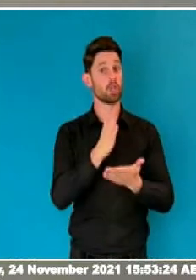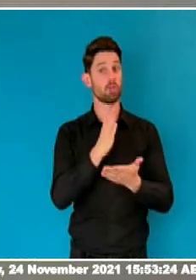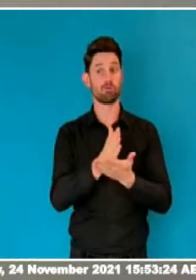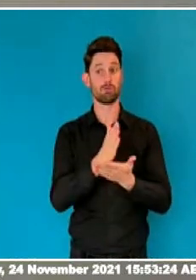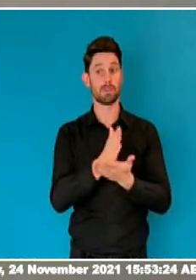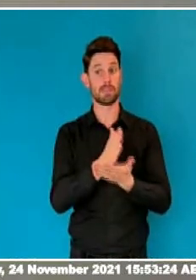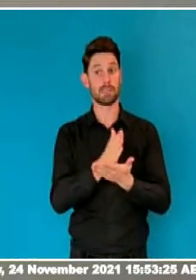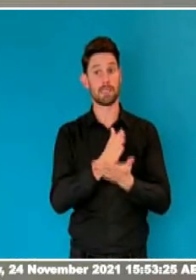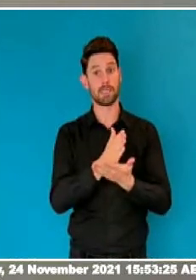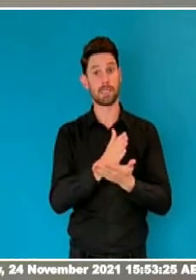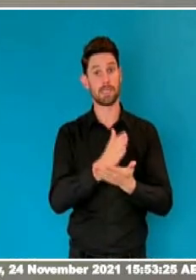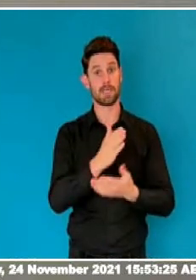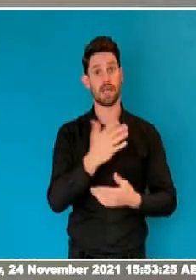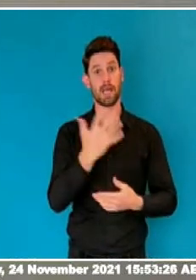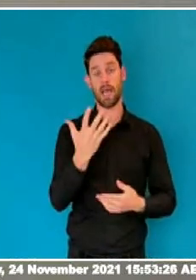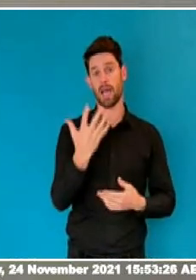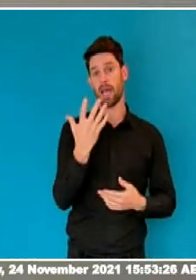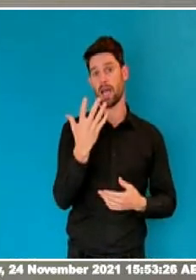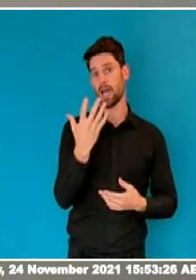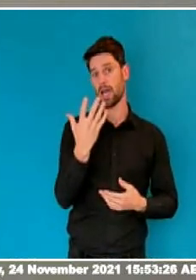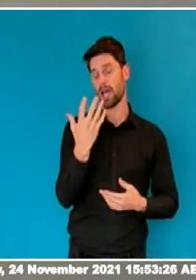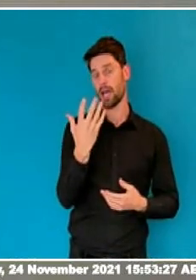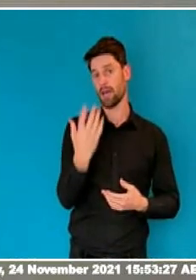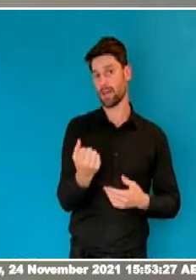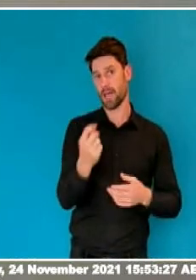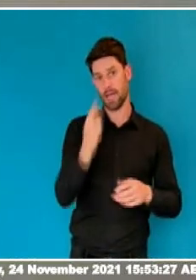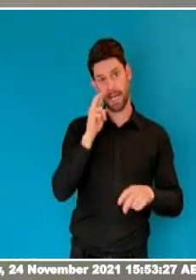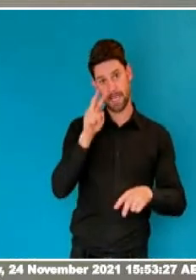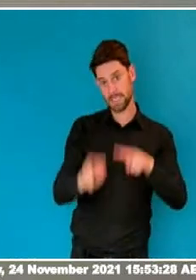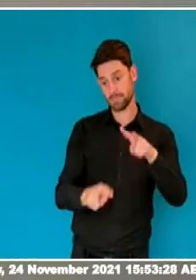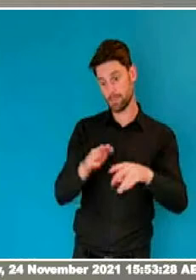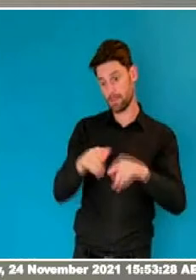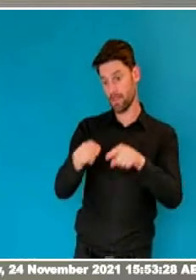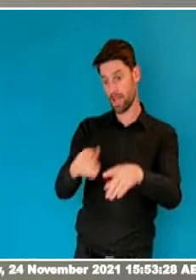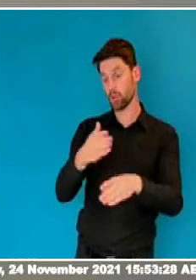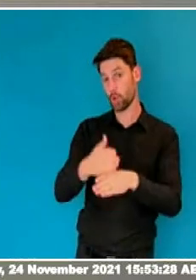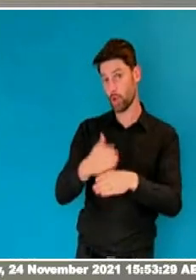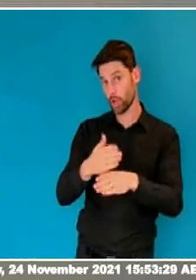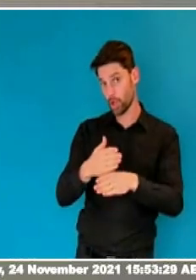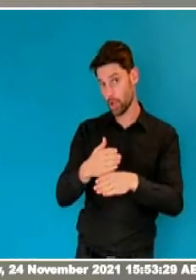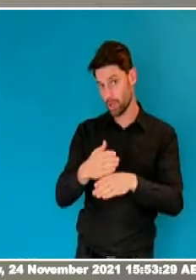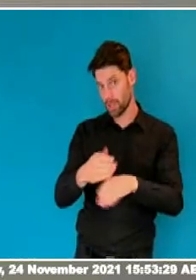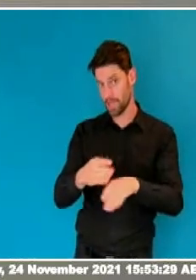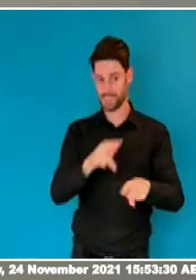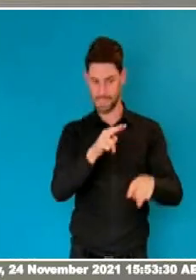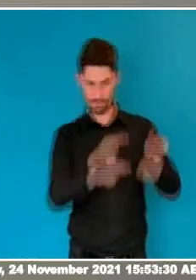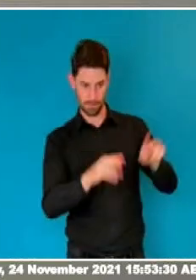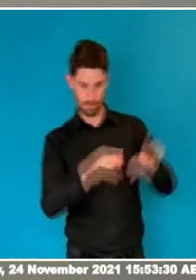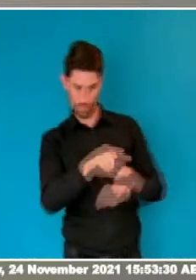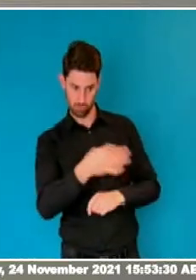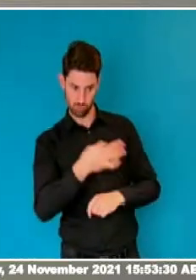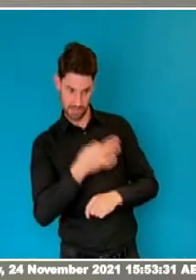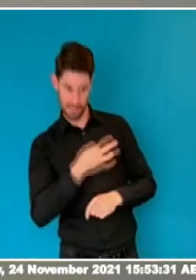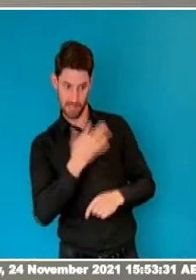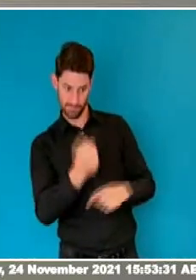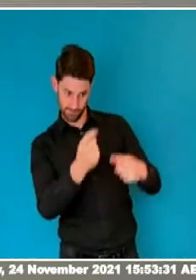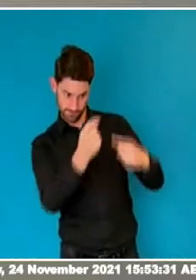there is an assessment of the work to be performed and an assessment of the risks and the controls that need to be put in to mitigate those risks.